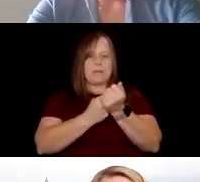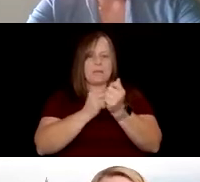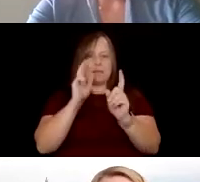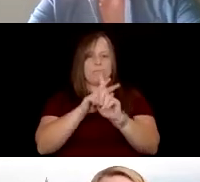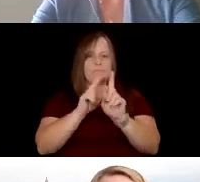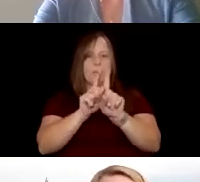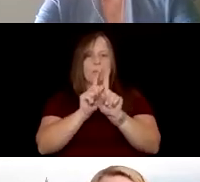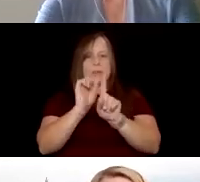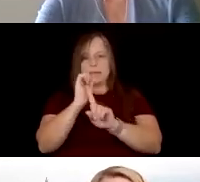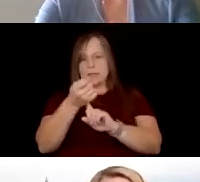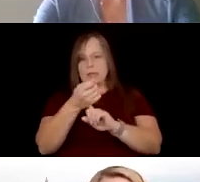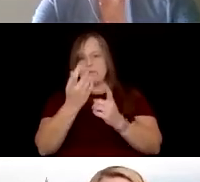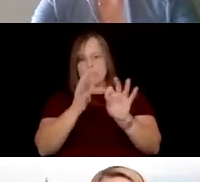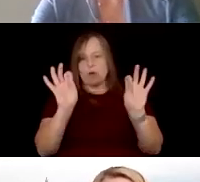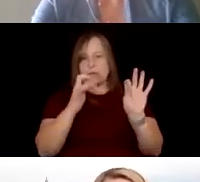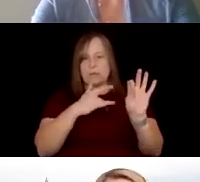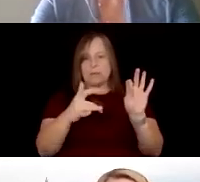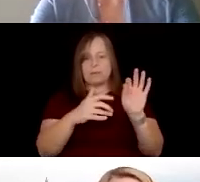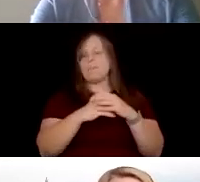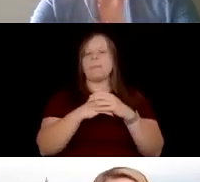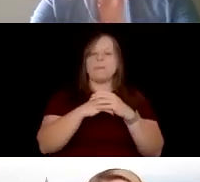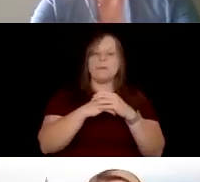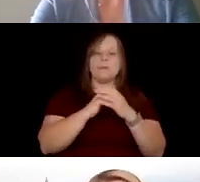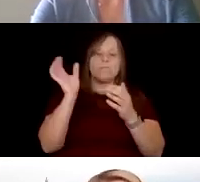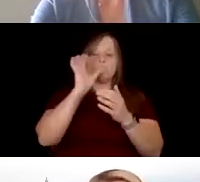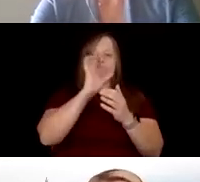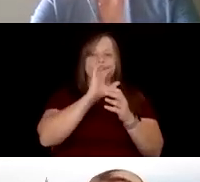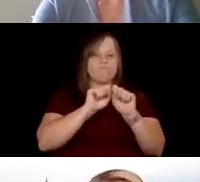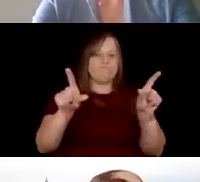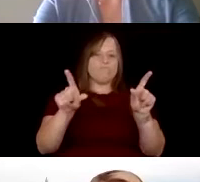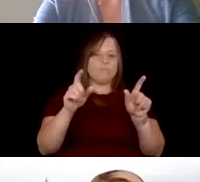in these cases. So those are worth seeking out. And I can send around a resource list.